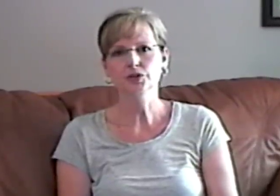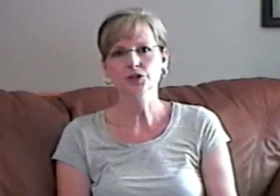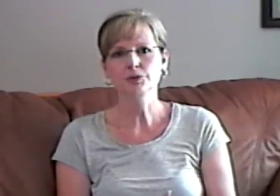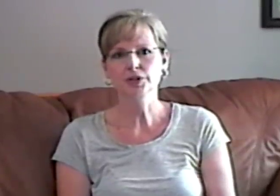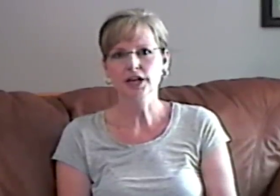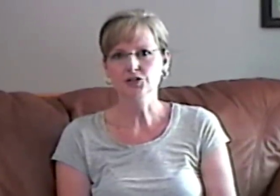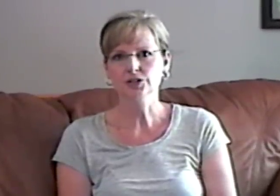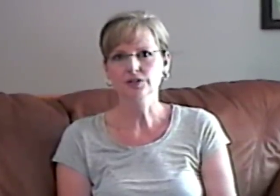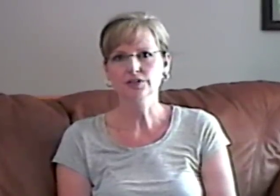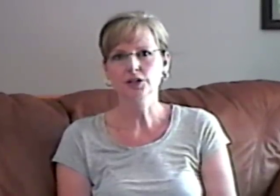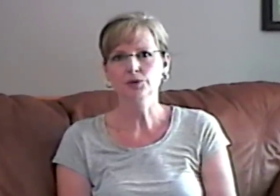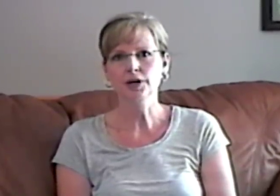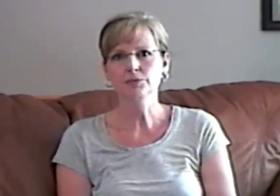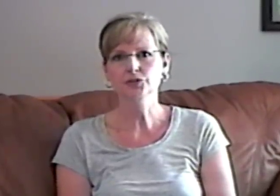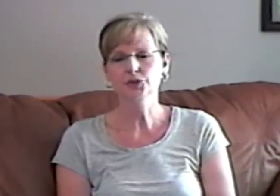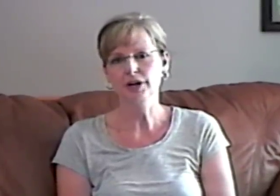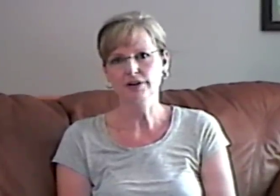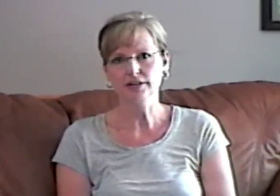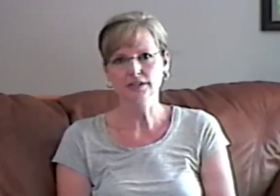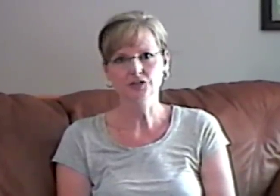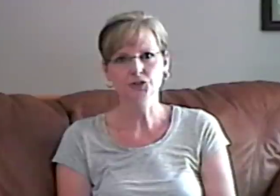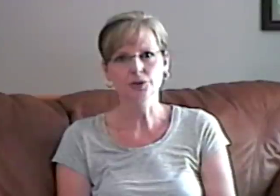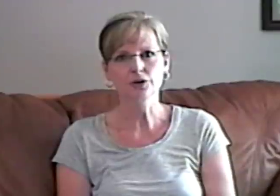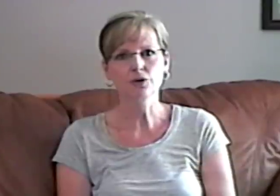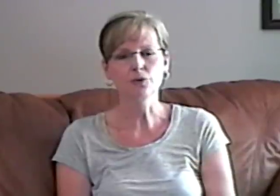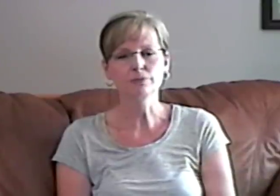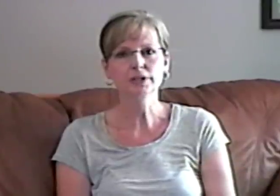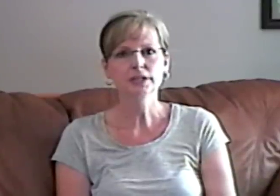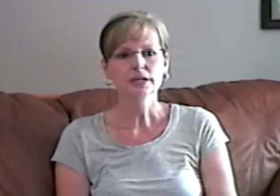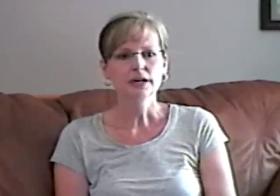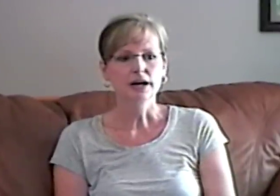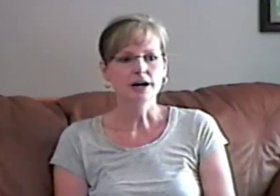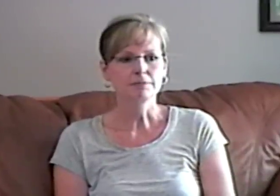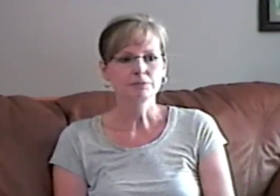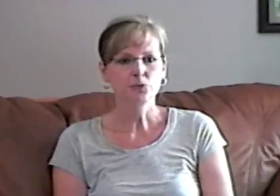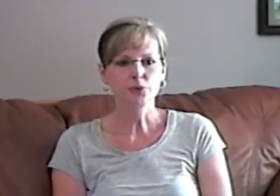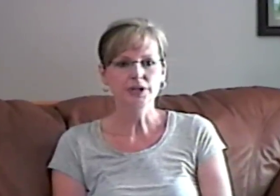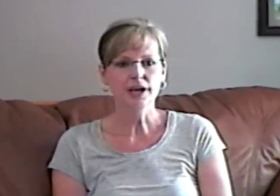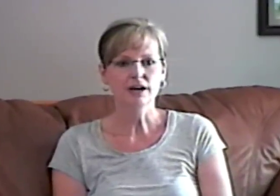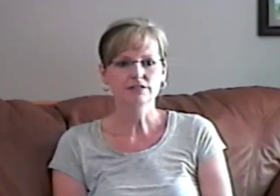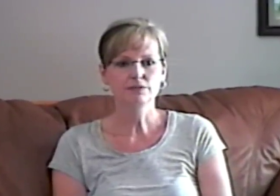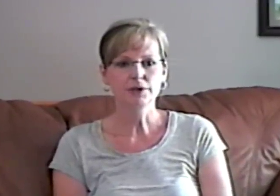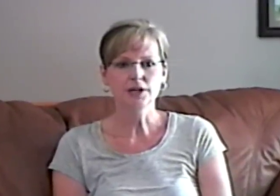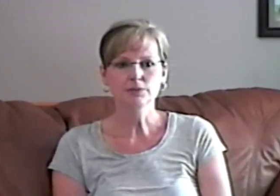do with the communication they were able to have access to in our home. We have been able